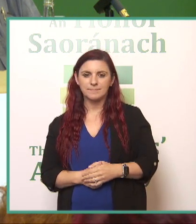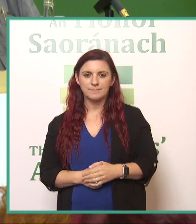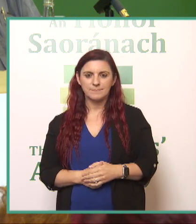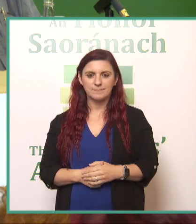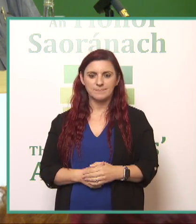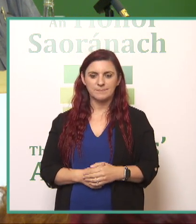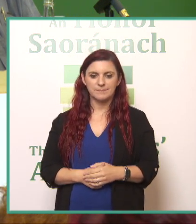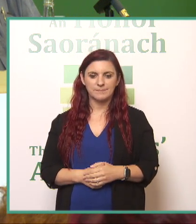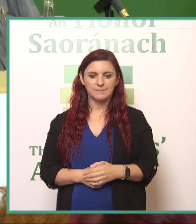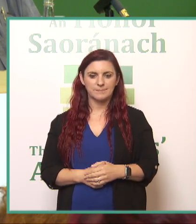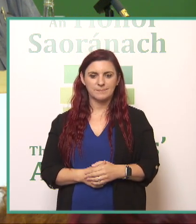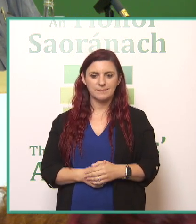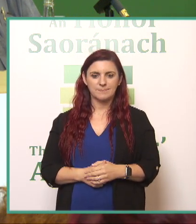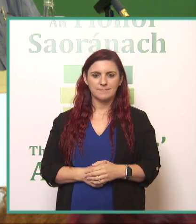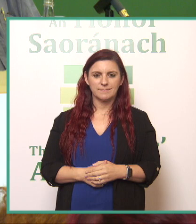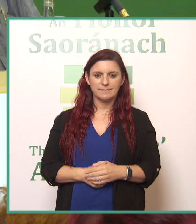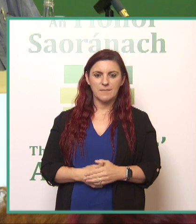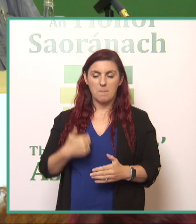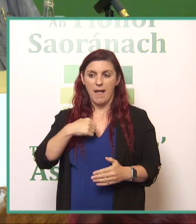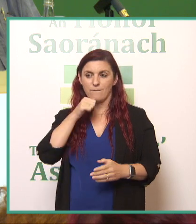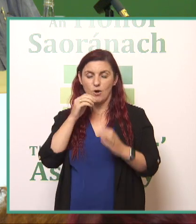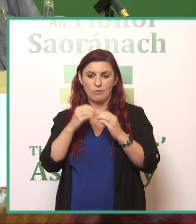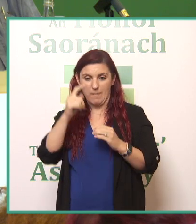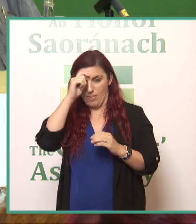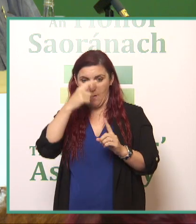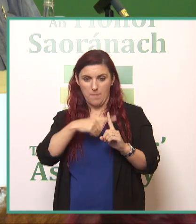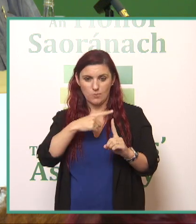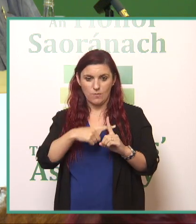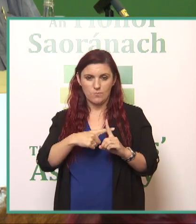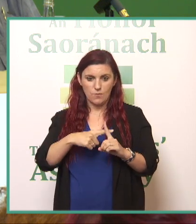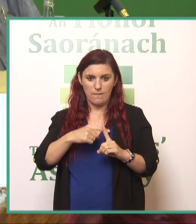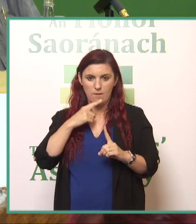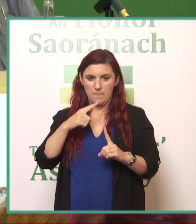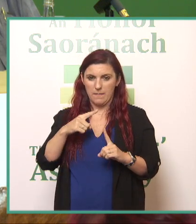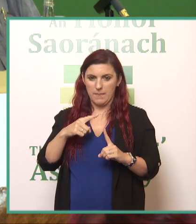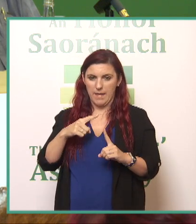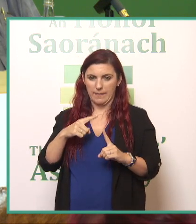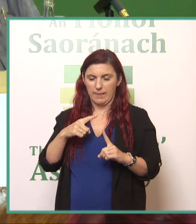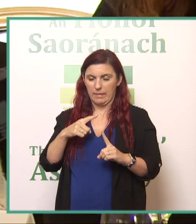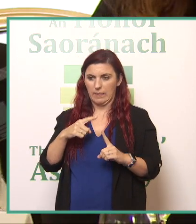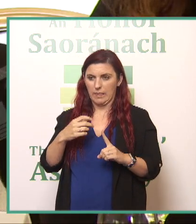comment was quite positive but that to go from the buzz cut fields and the Buzz Code Hedges to just